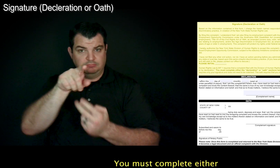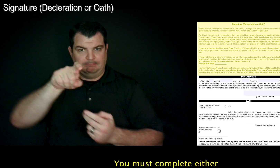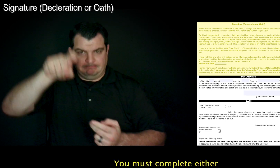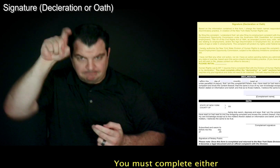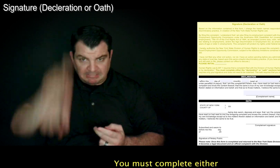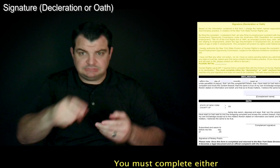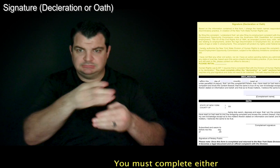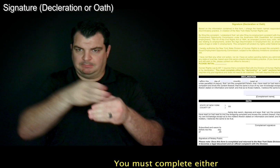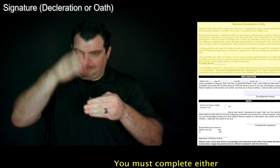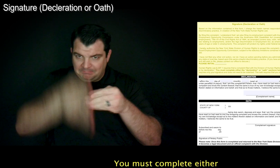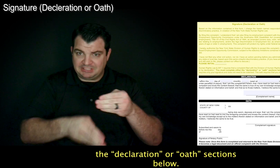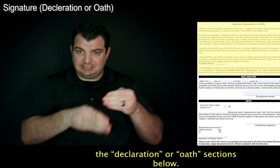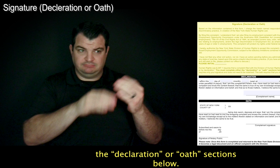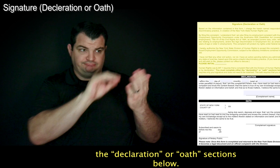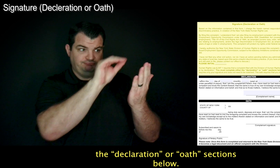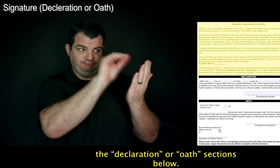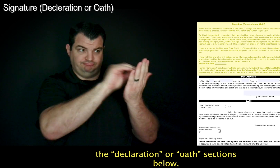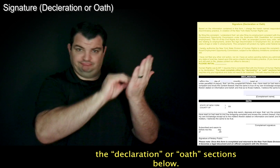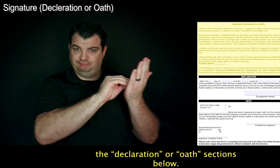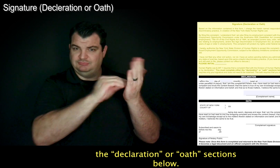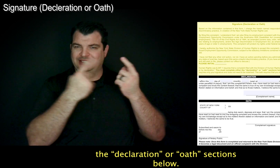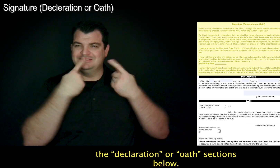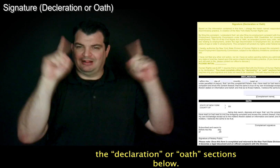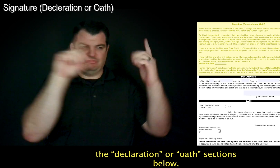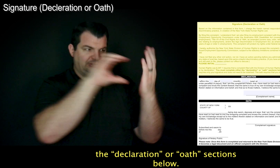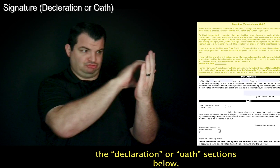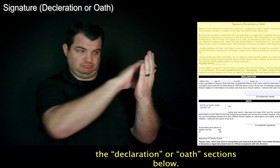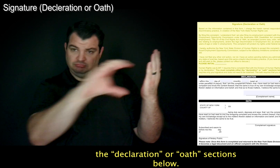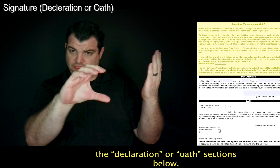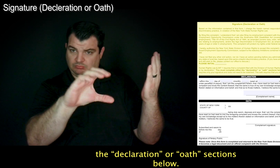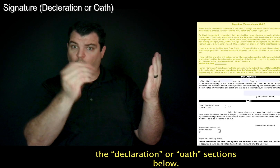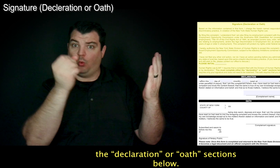You must complete either the “declaration” or “oath” sections below.